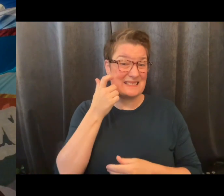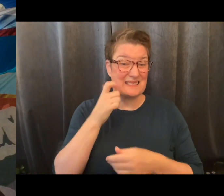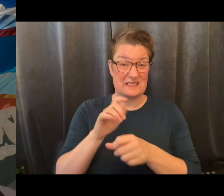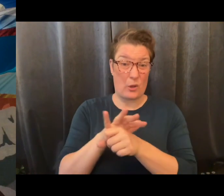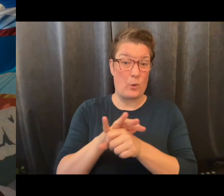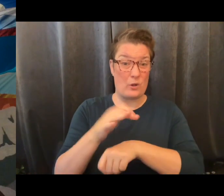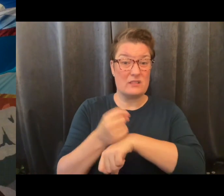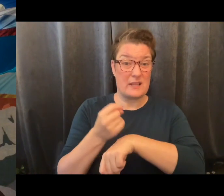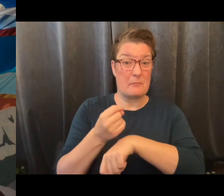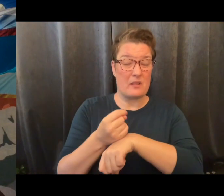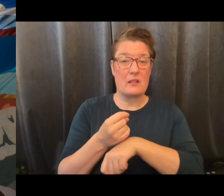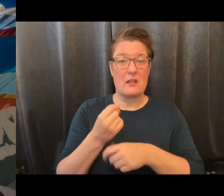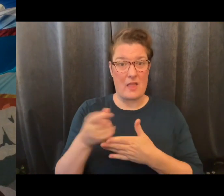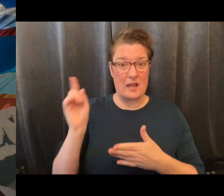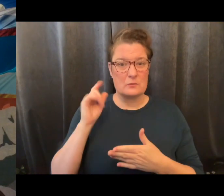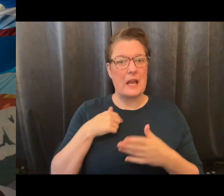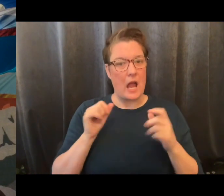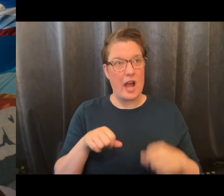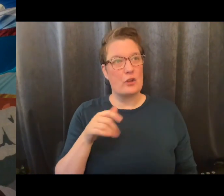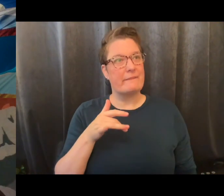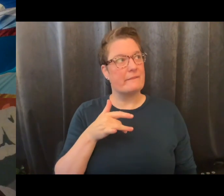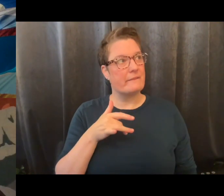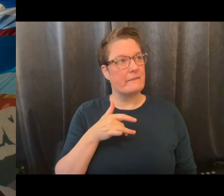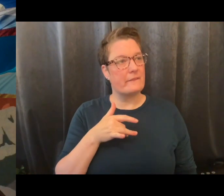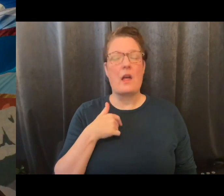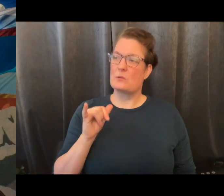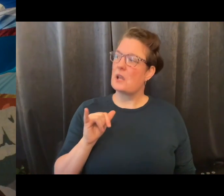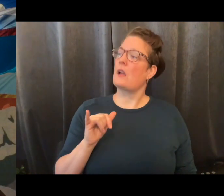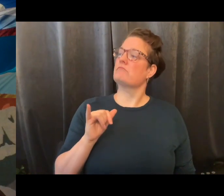just feel, I was like, Oh, this is, I think because of the podcast that I just